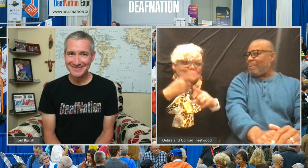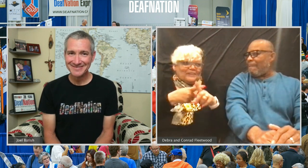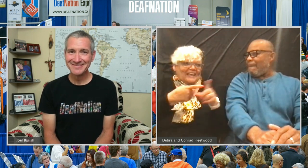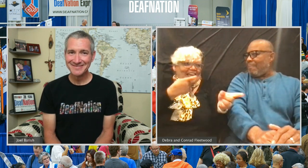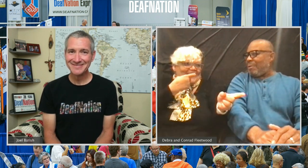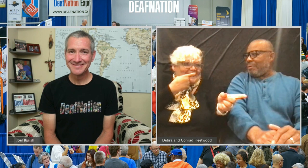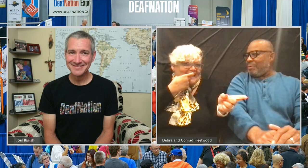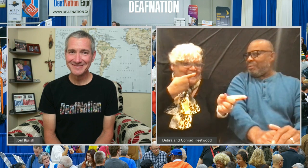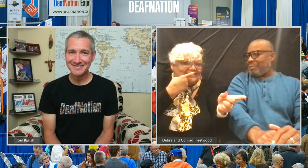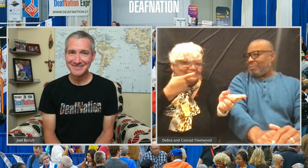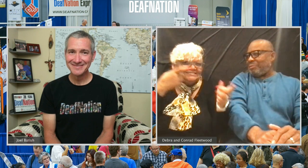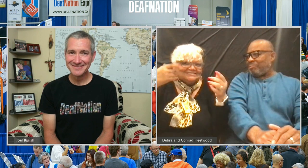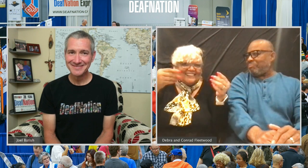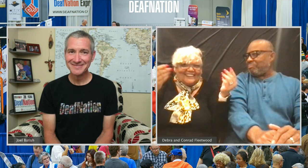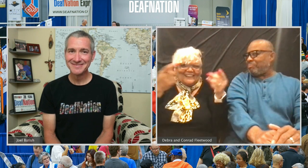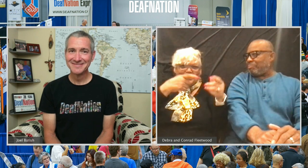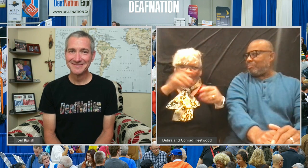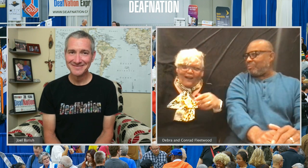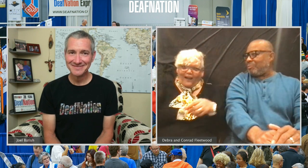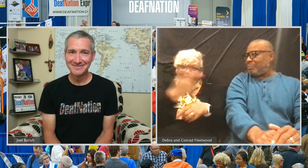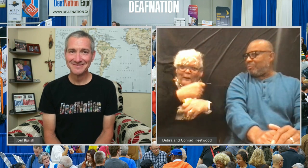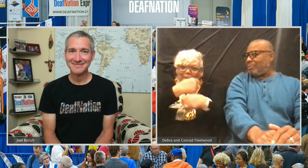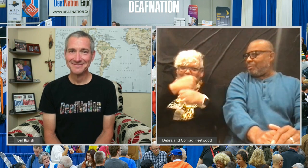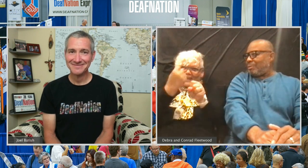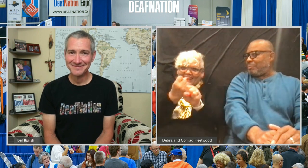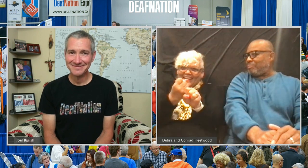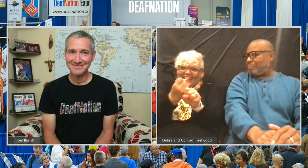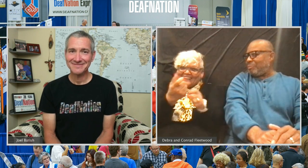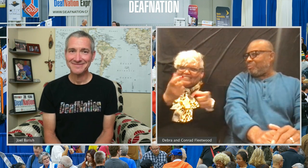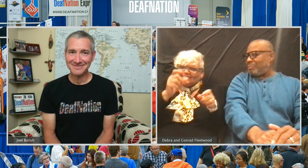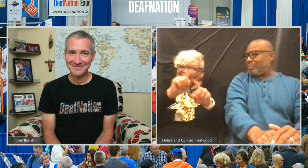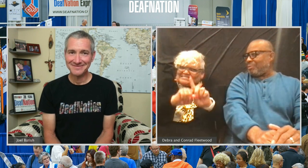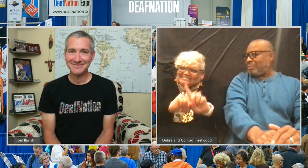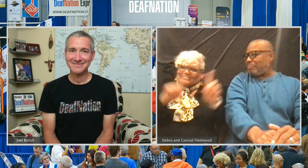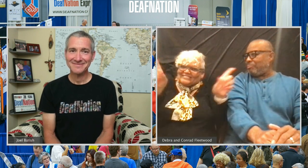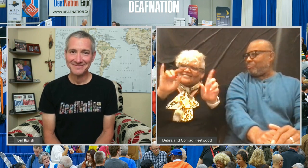plus the glass. All made, and different.